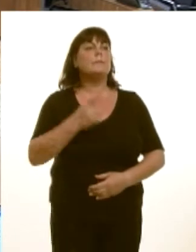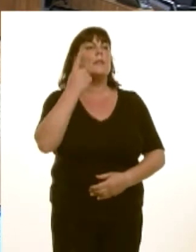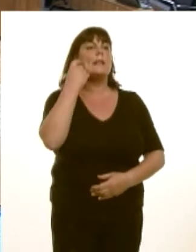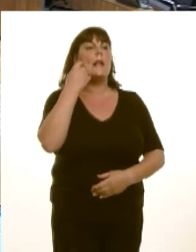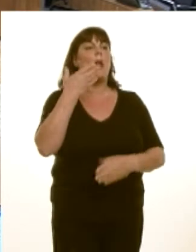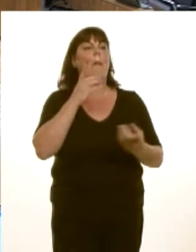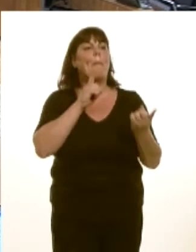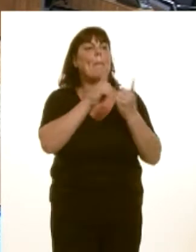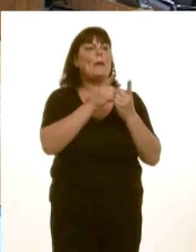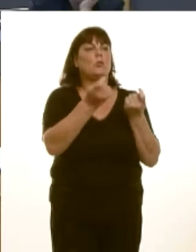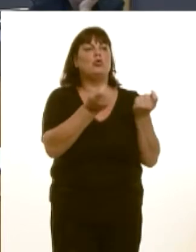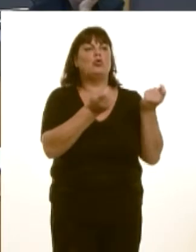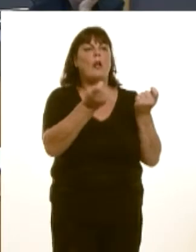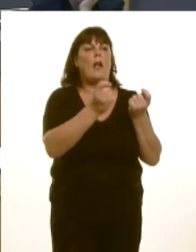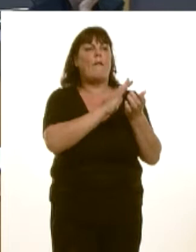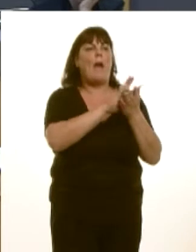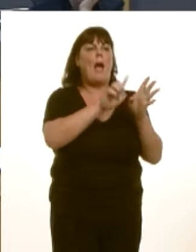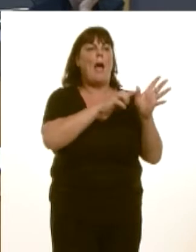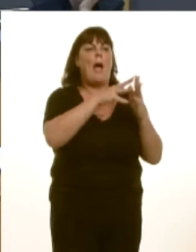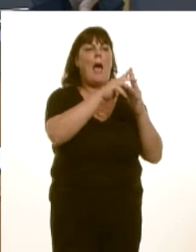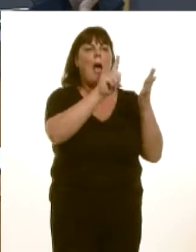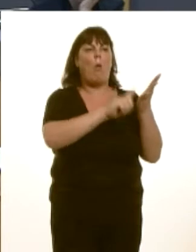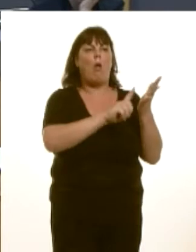Board to discuss cancer services at Withybush General Hospital.